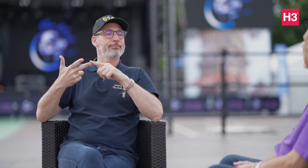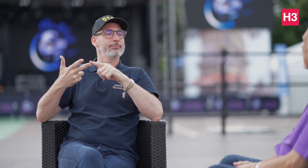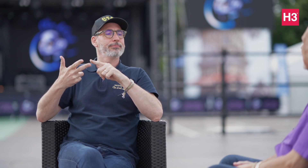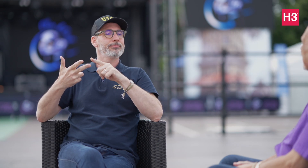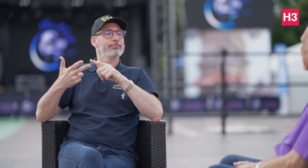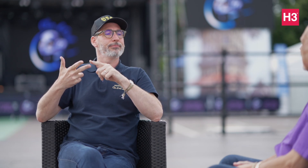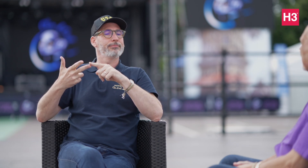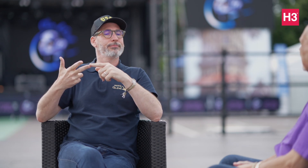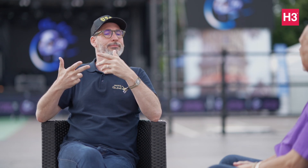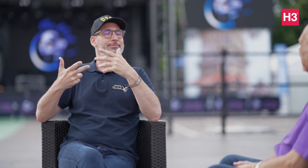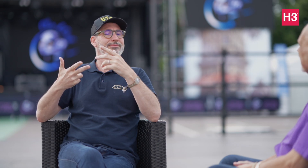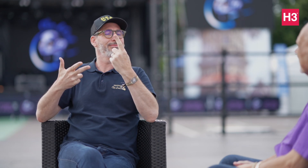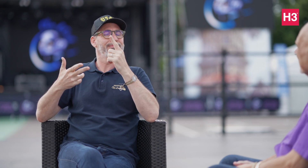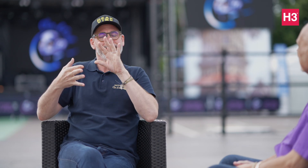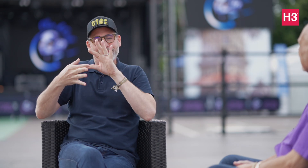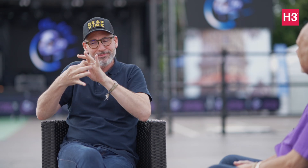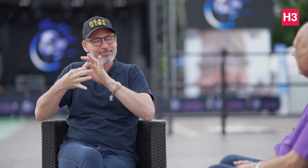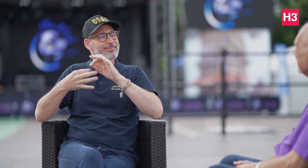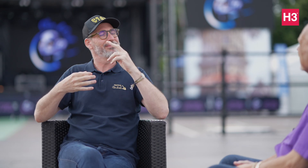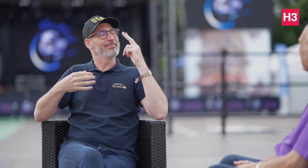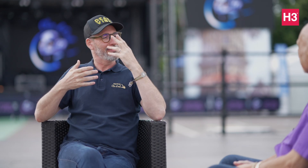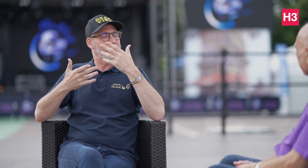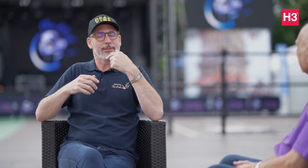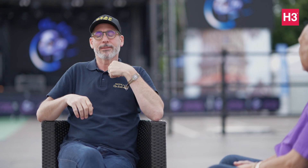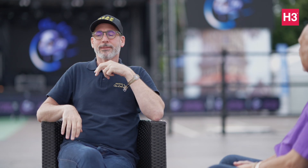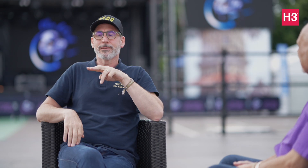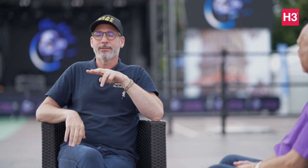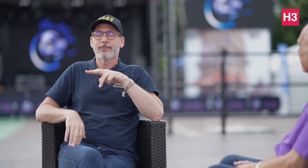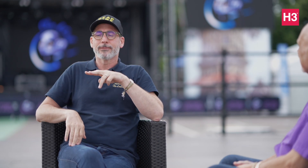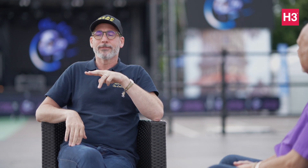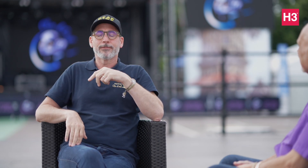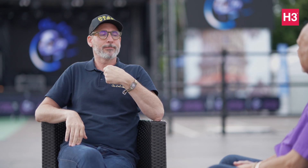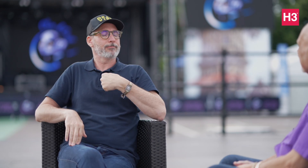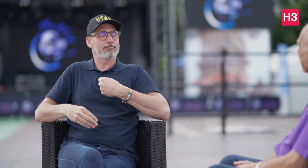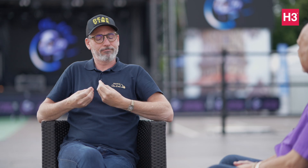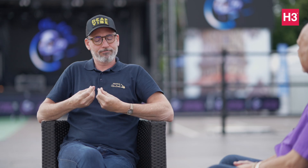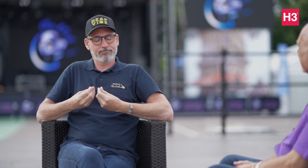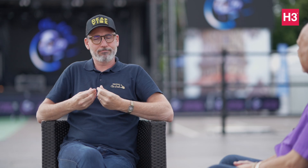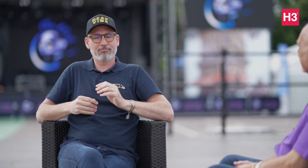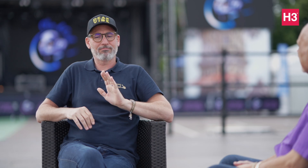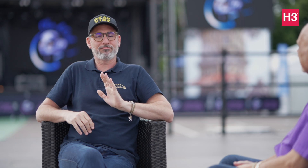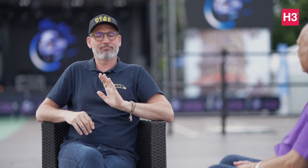create something that wasn’t directly tied to either.